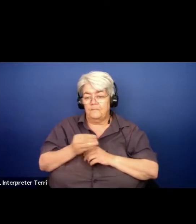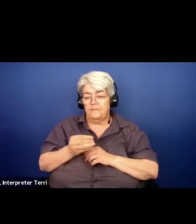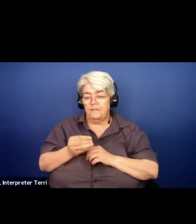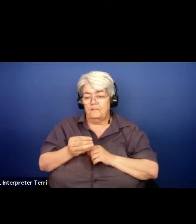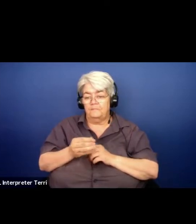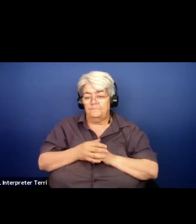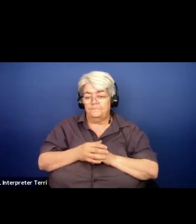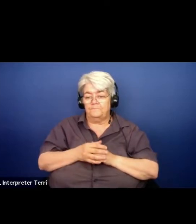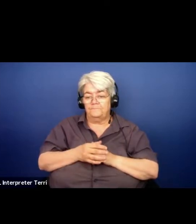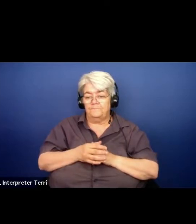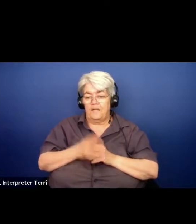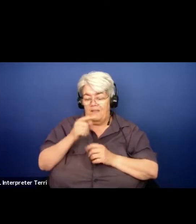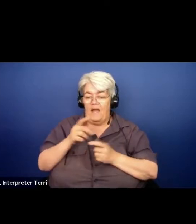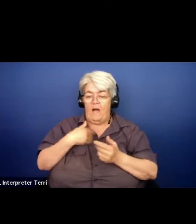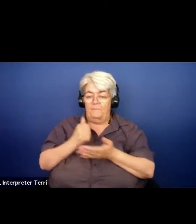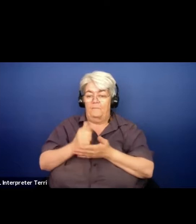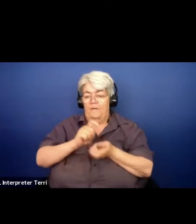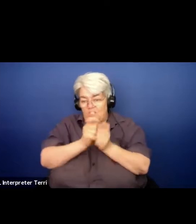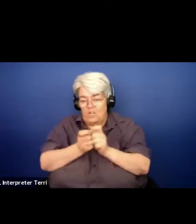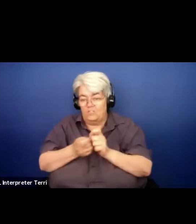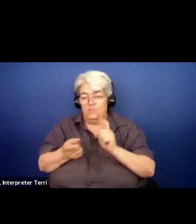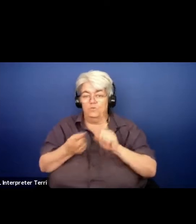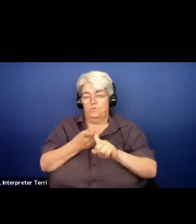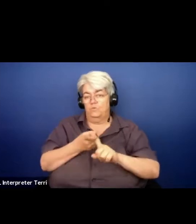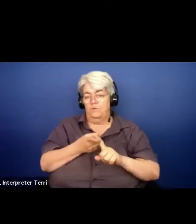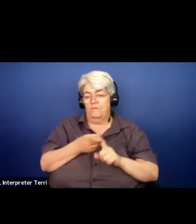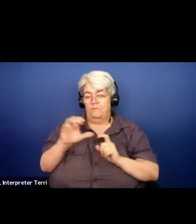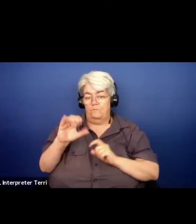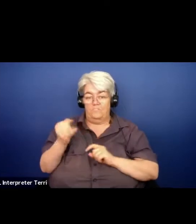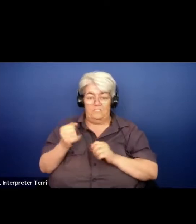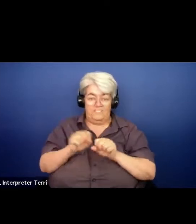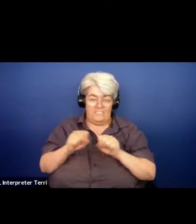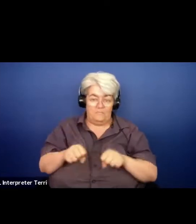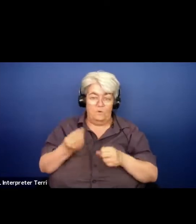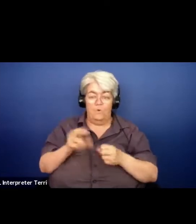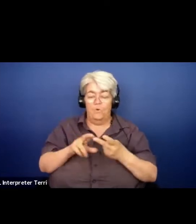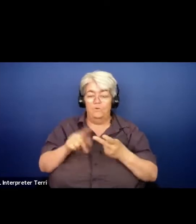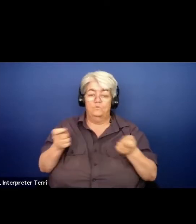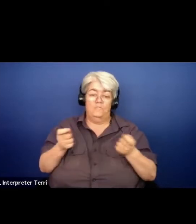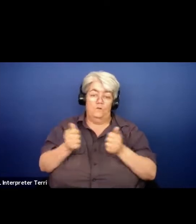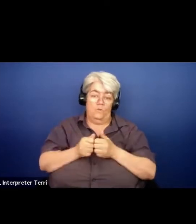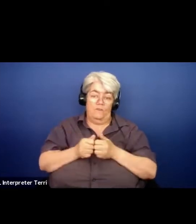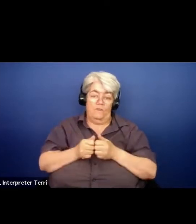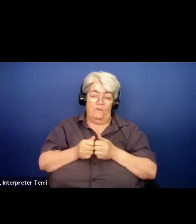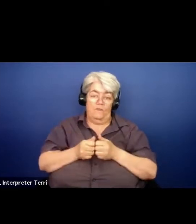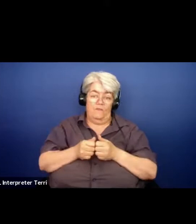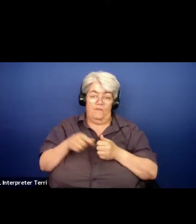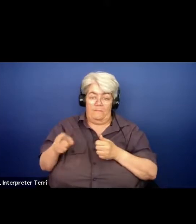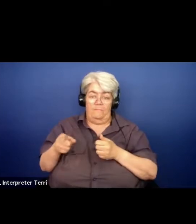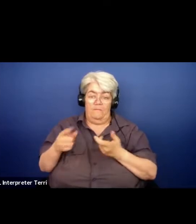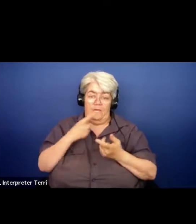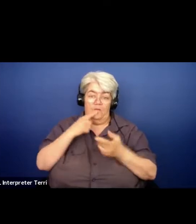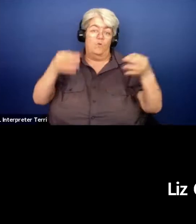better to the criminal justice system or to deal with them in a court situation as well.